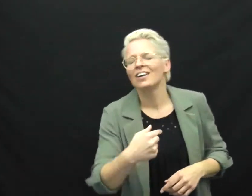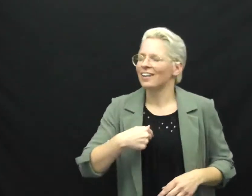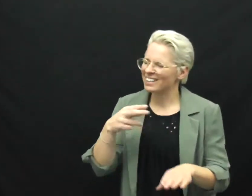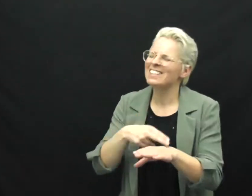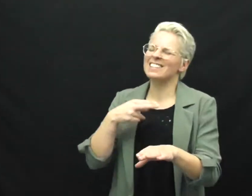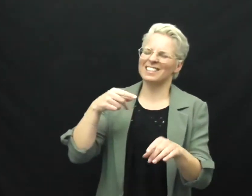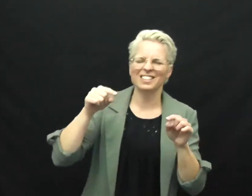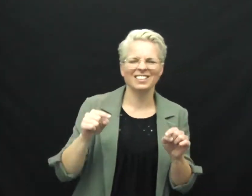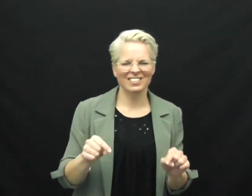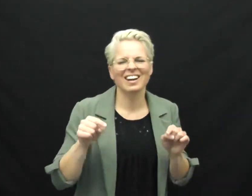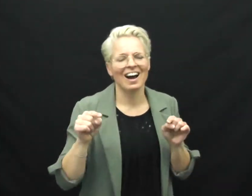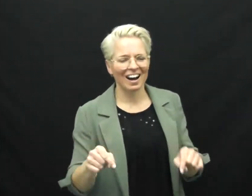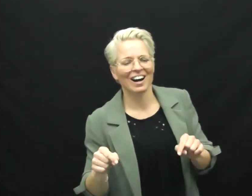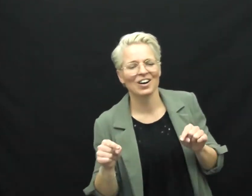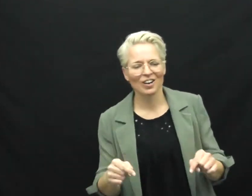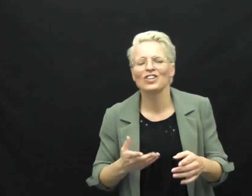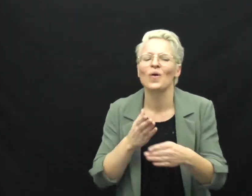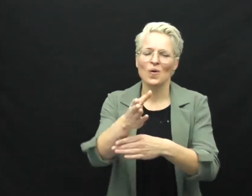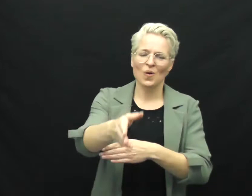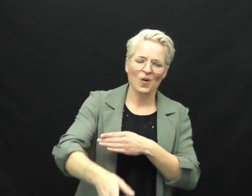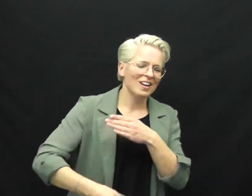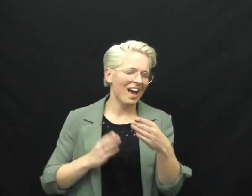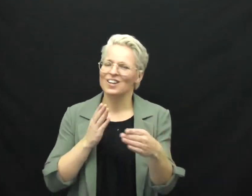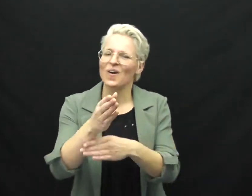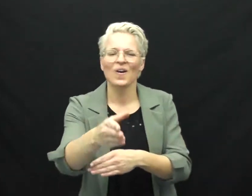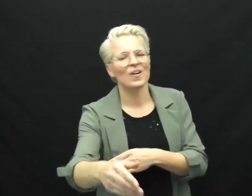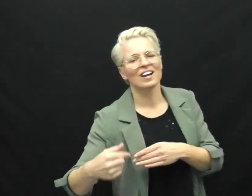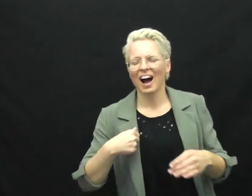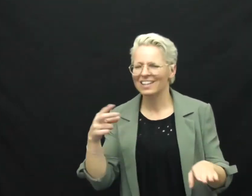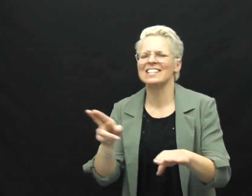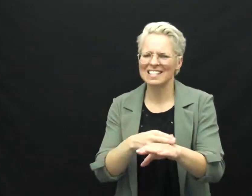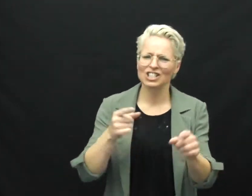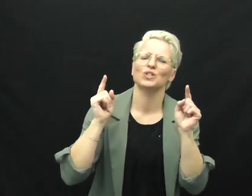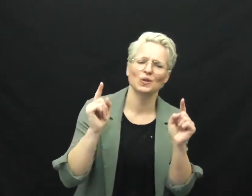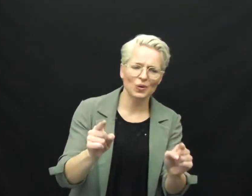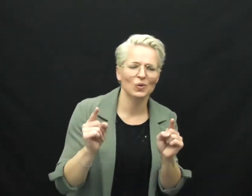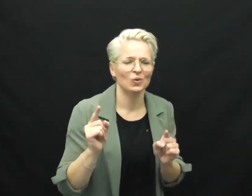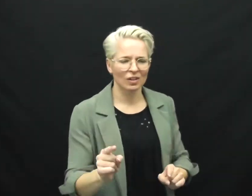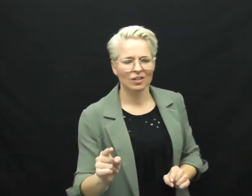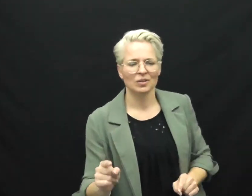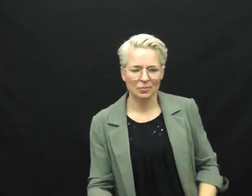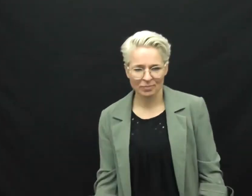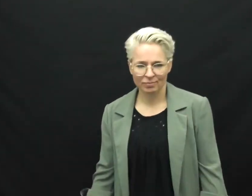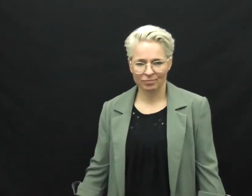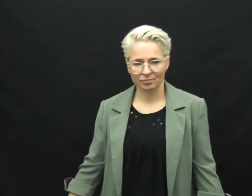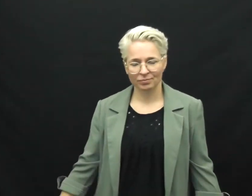Oh, I need you now And on, and on, I need you now